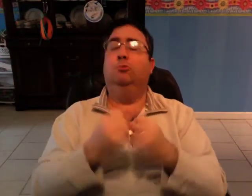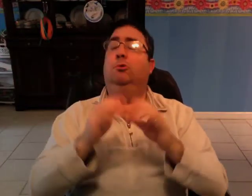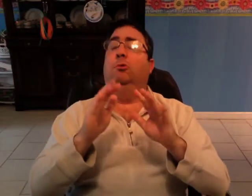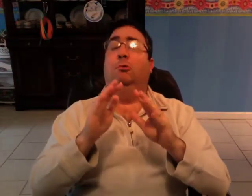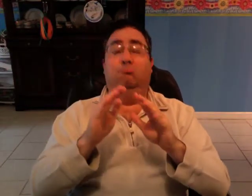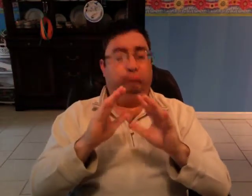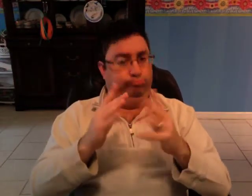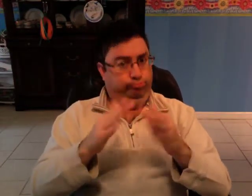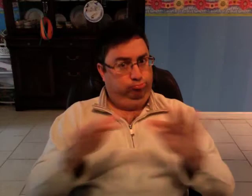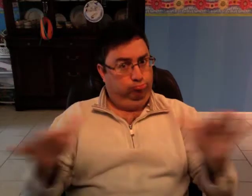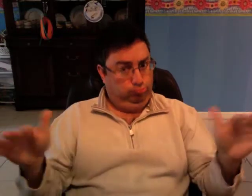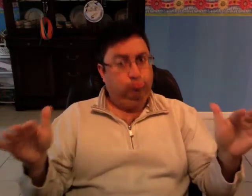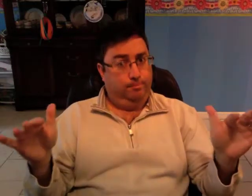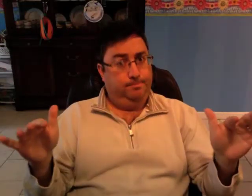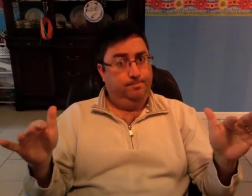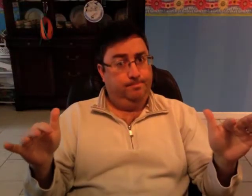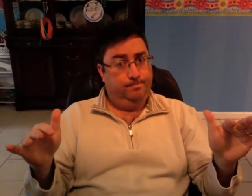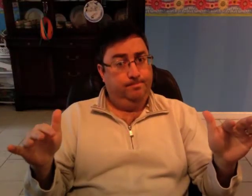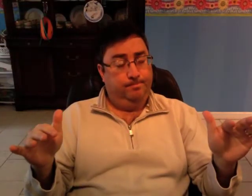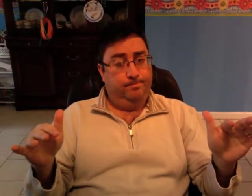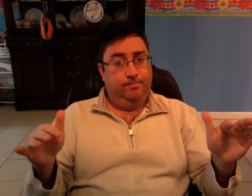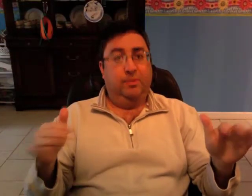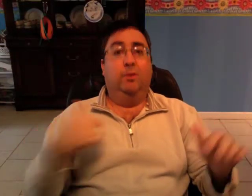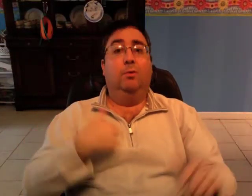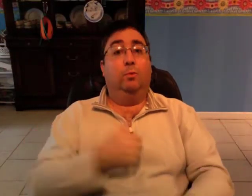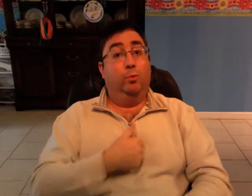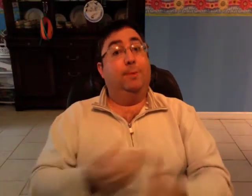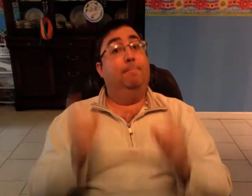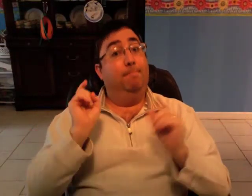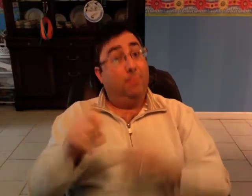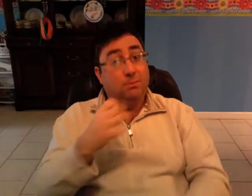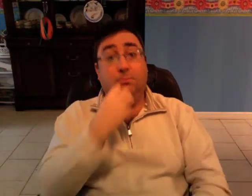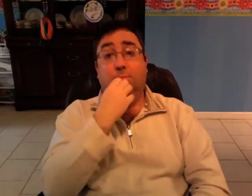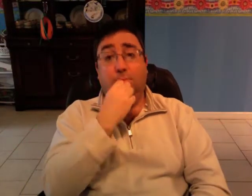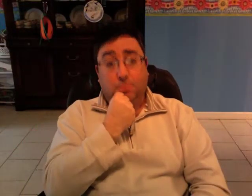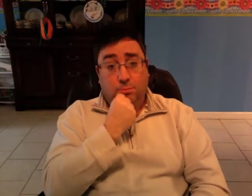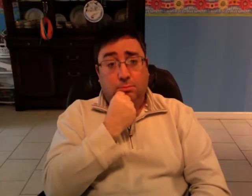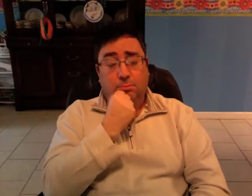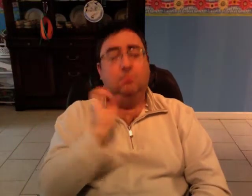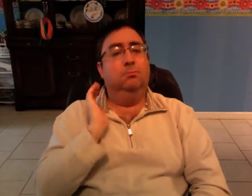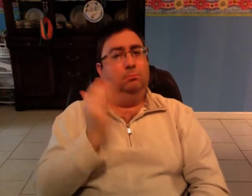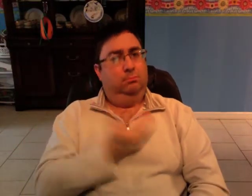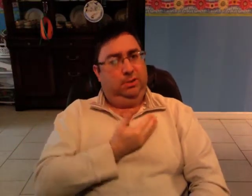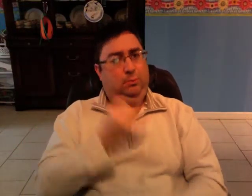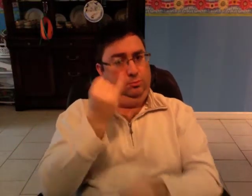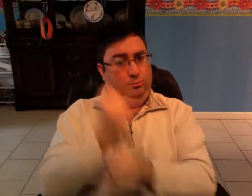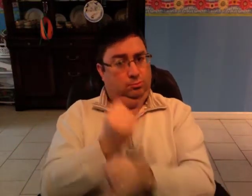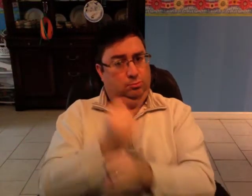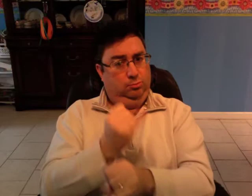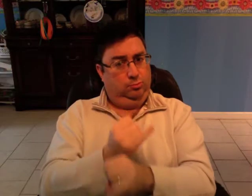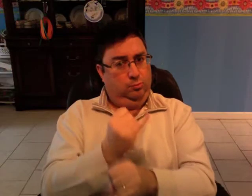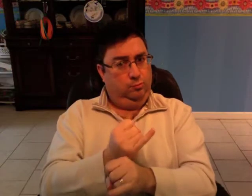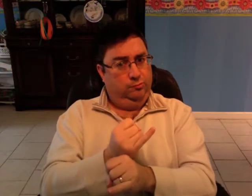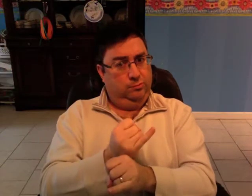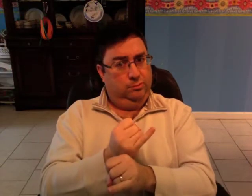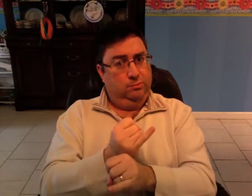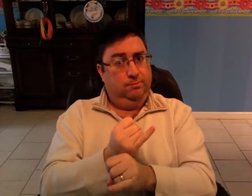and so on. We must cherish our schools for the Deaf!